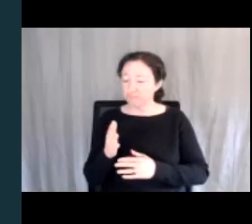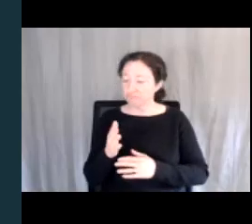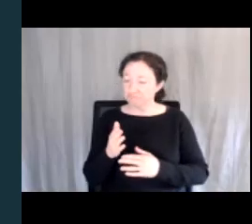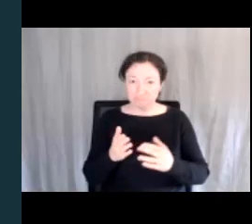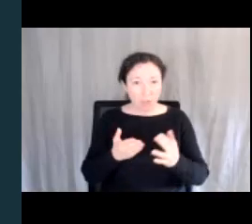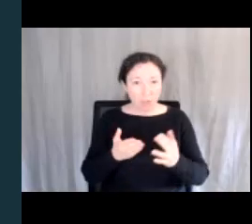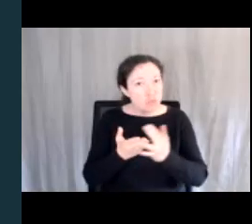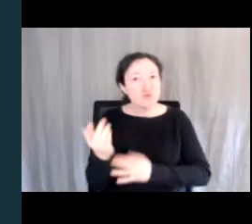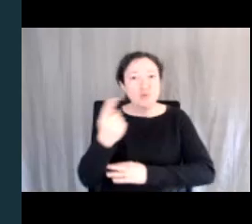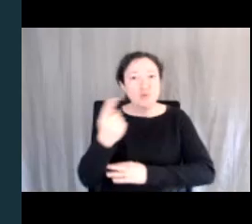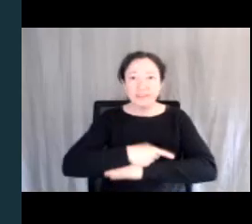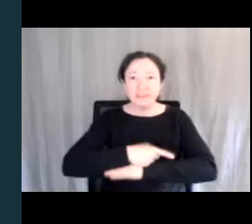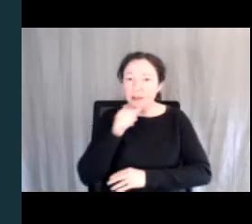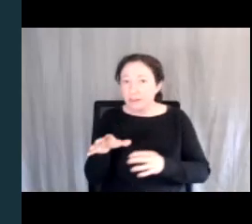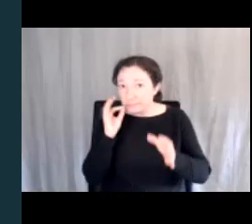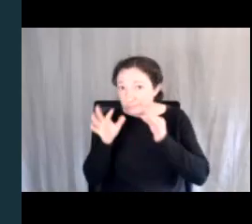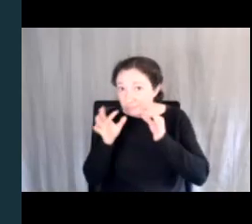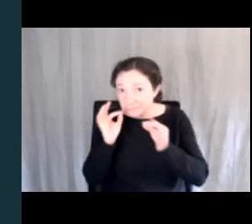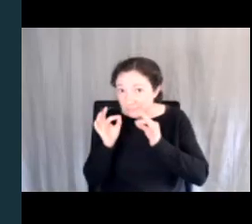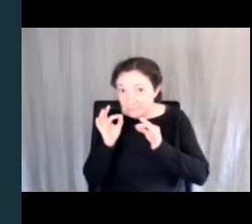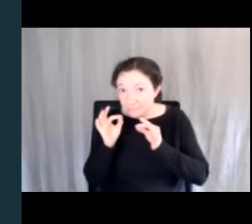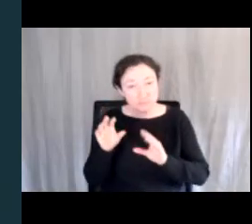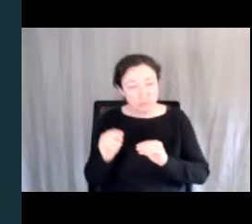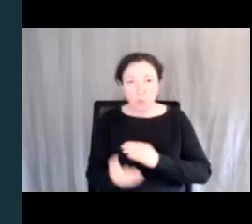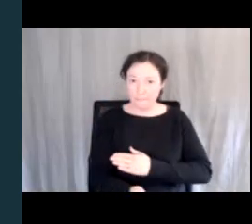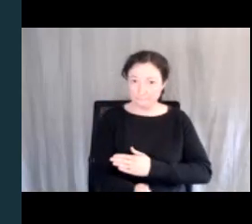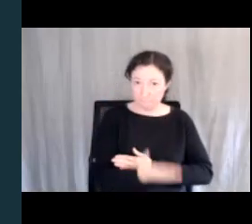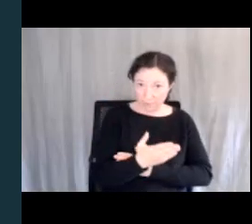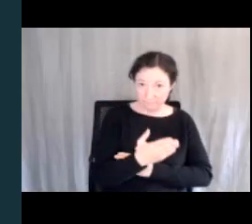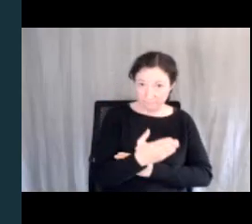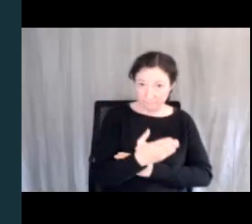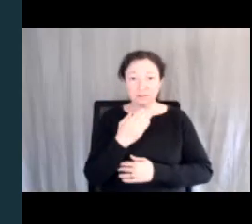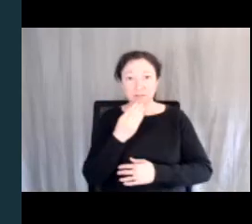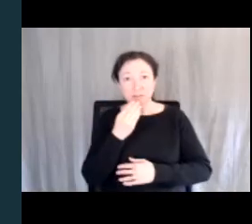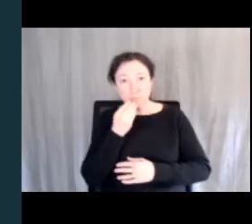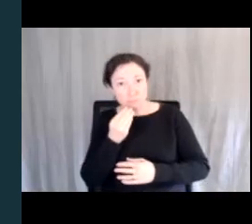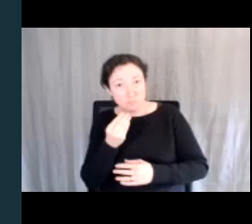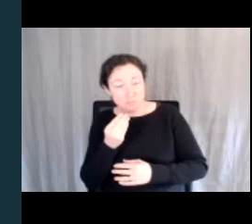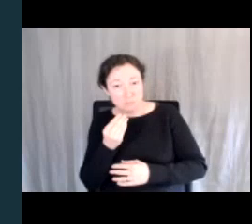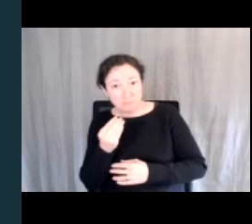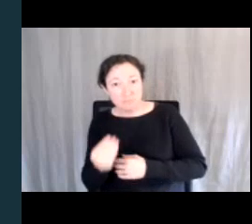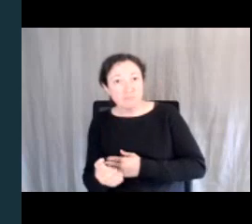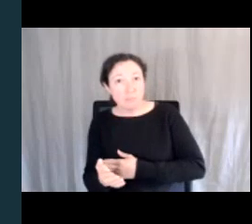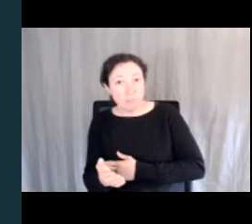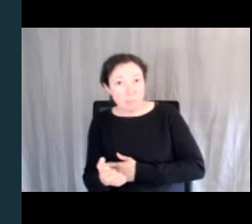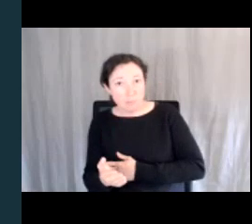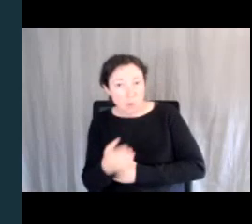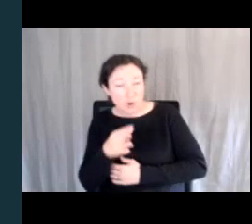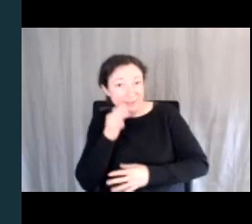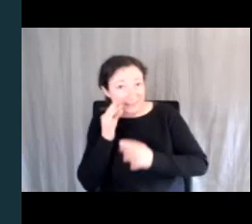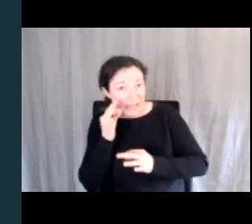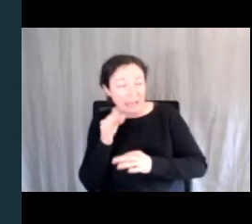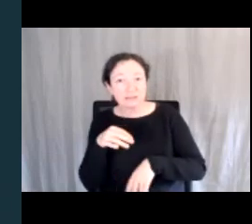Snacking is different. Breakfast morning snack, lunch, afternoon snack and dinner. Don't miss this afternoon snack.